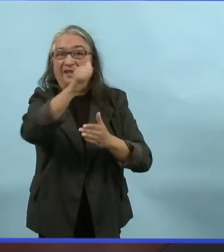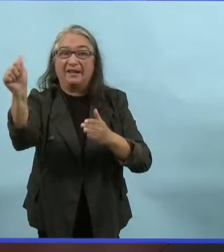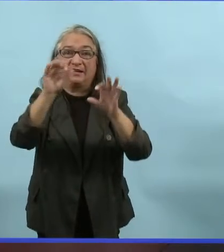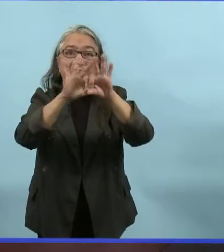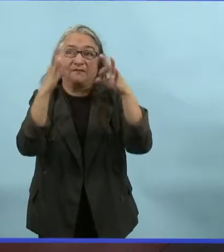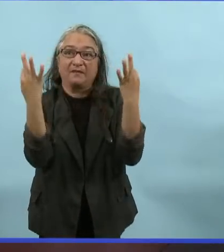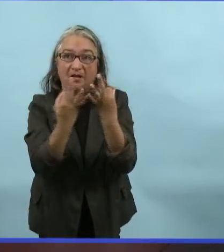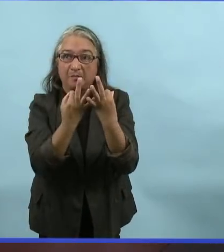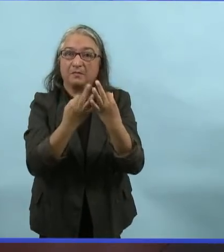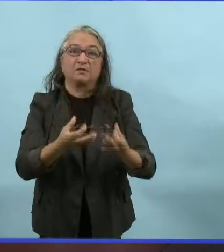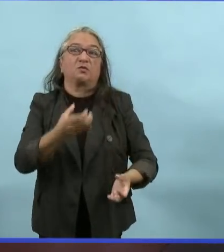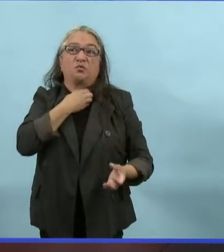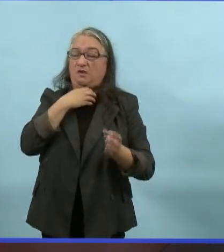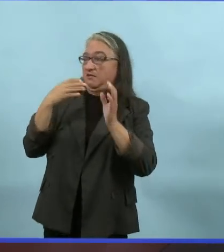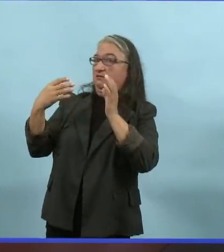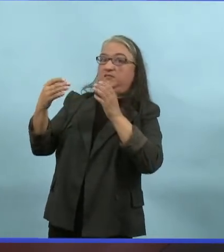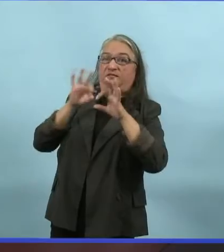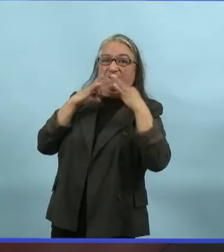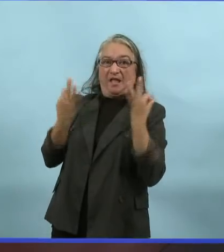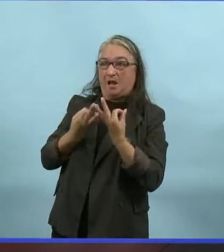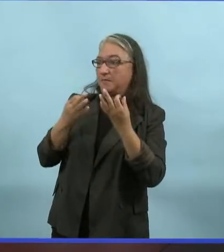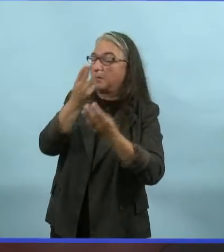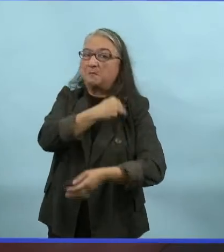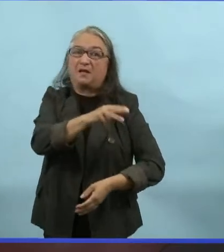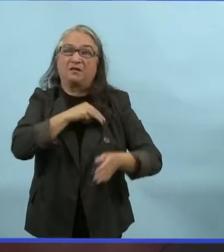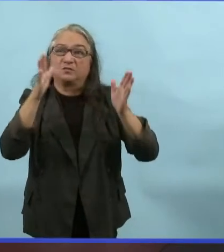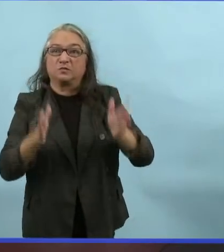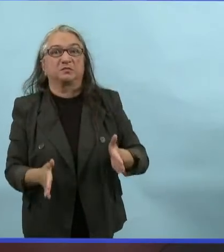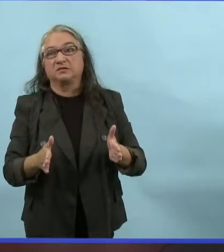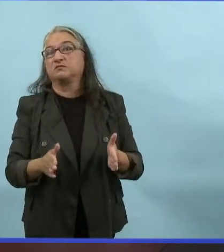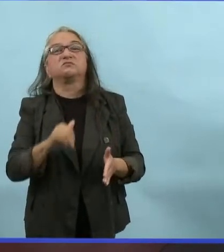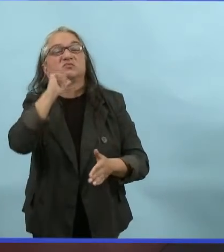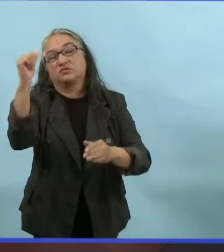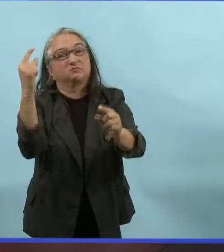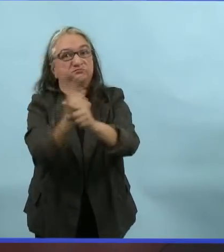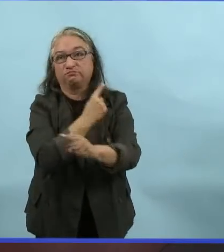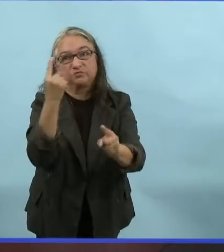no matter how much you disagree with some of the protections that we put in place